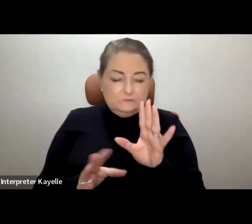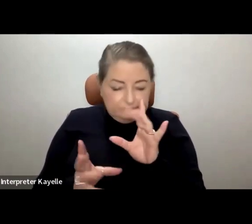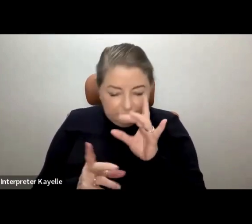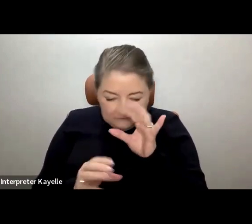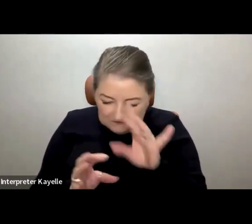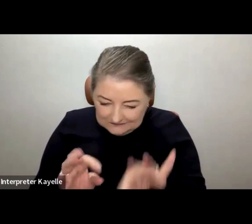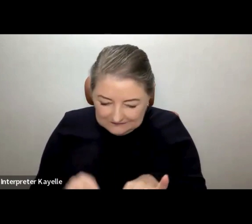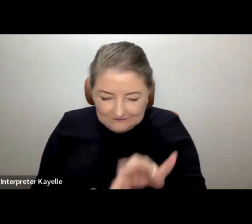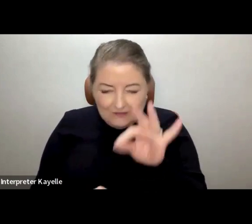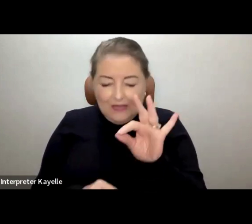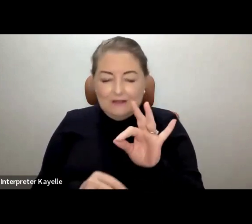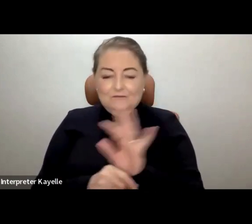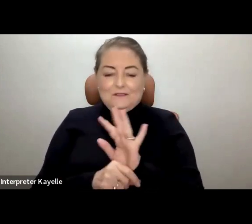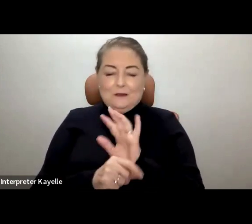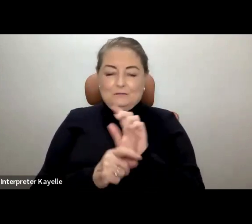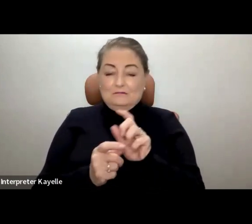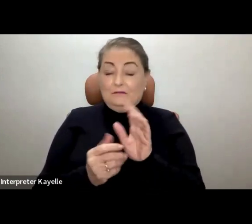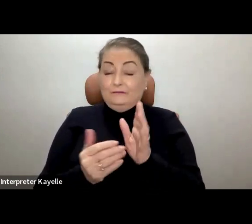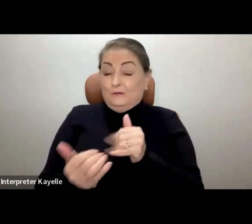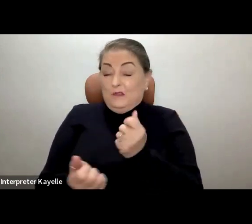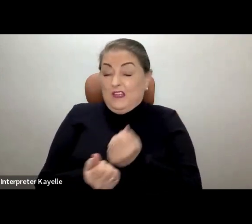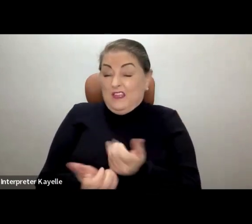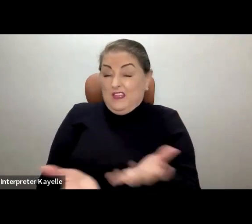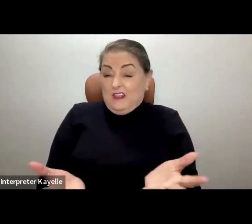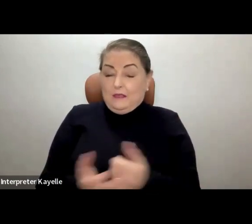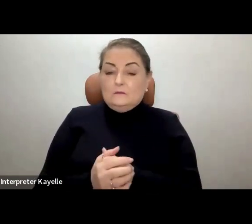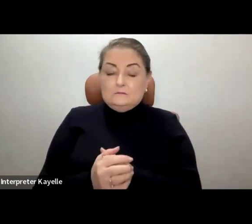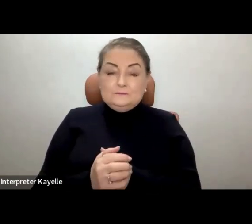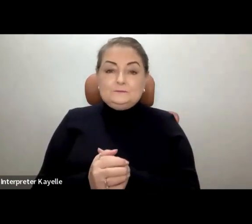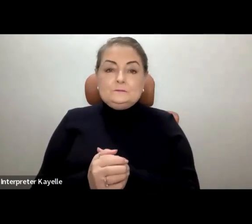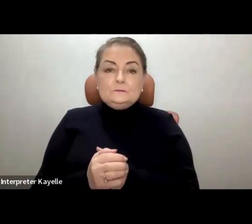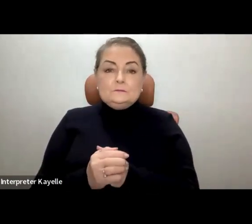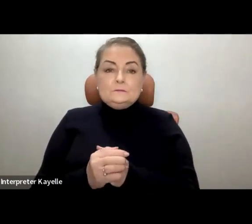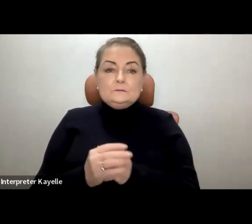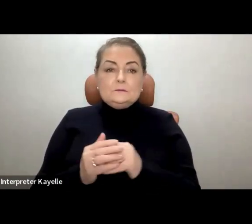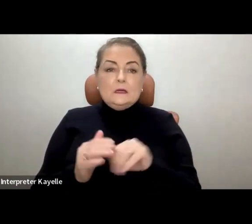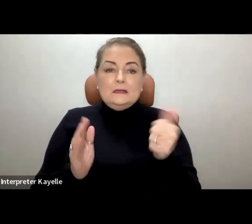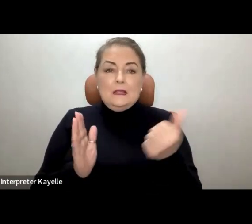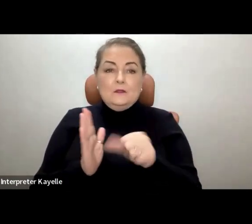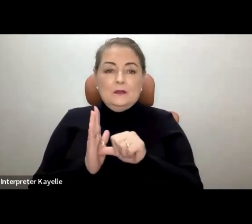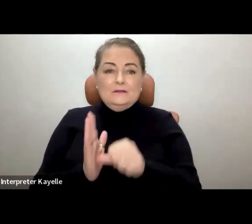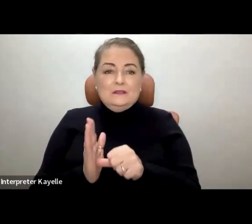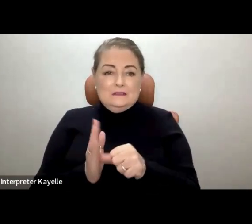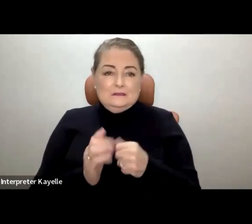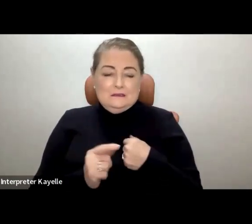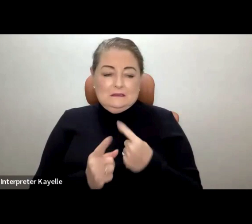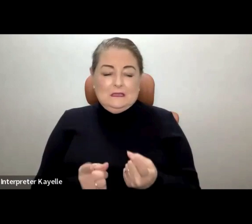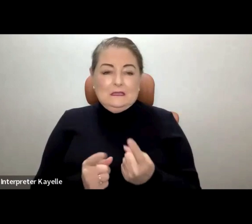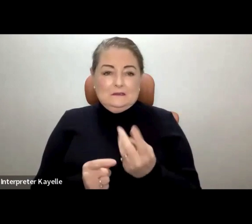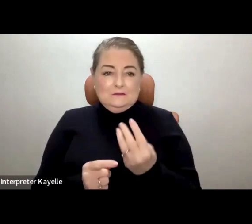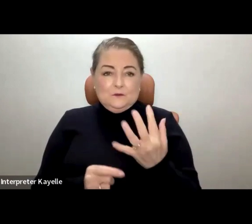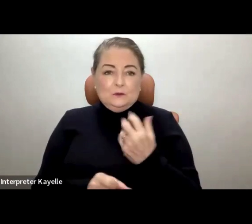films about absolutely everything. Another emphasis that we've been doing these last few years is I mean, it was